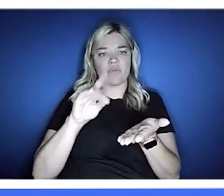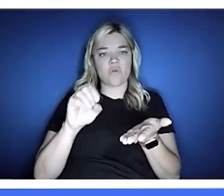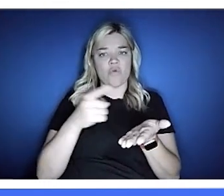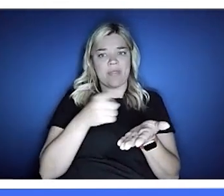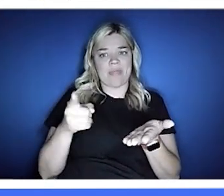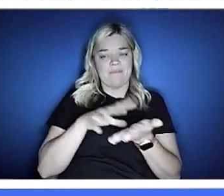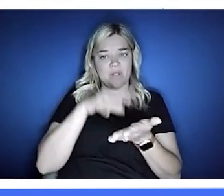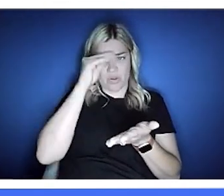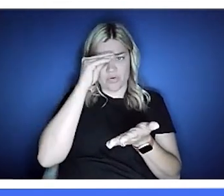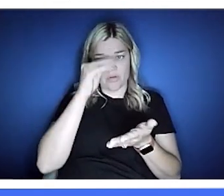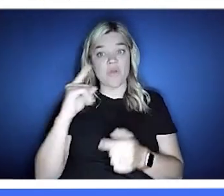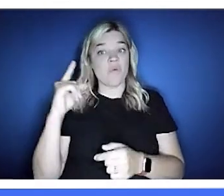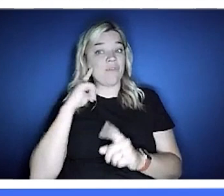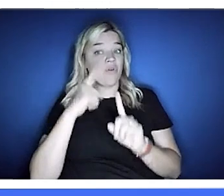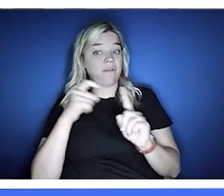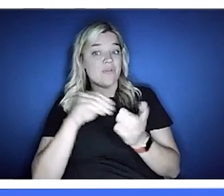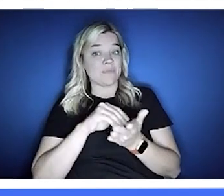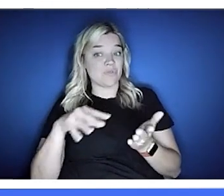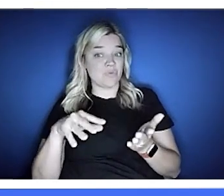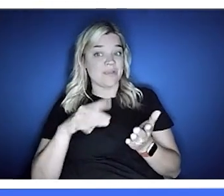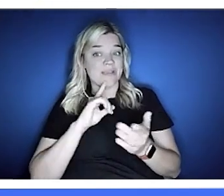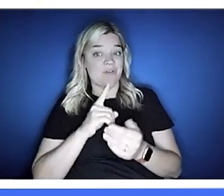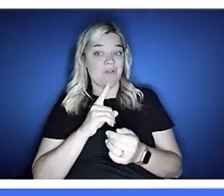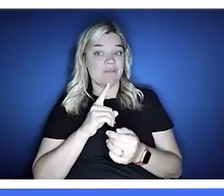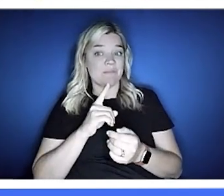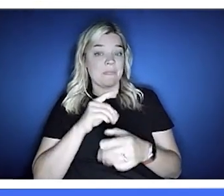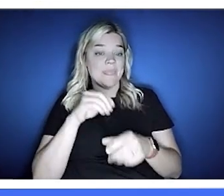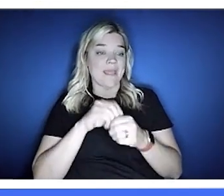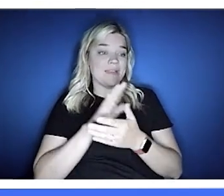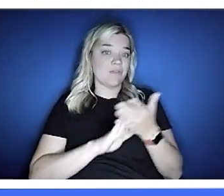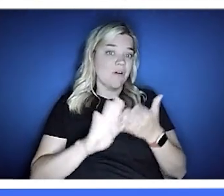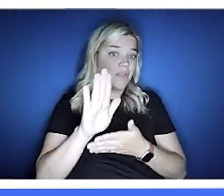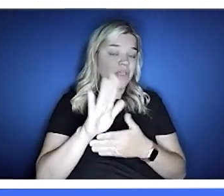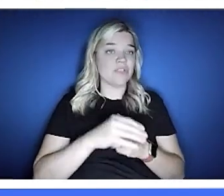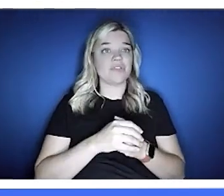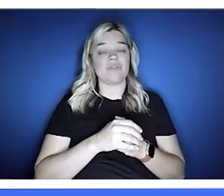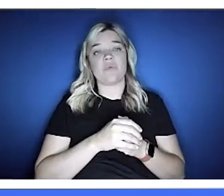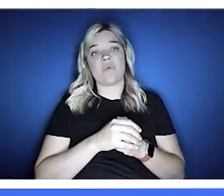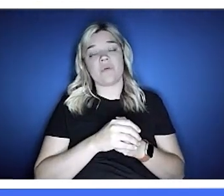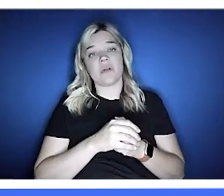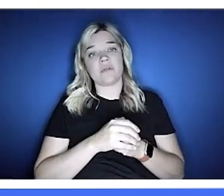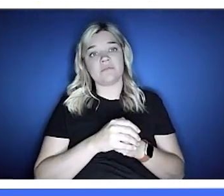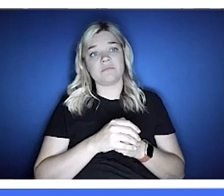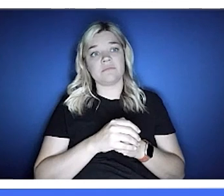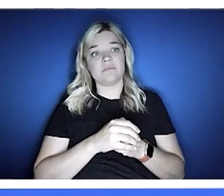We've heard from students that are, you know, in college or postgrad that they were